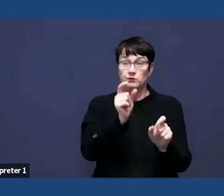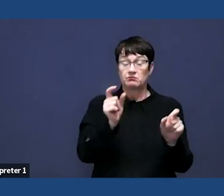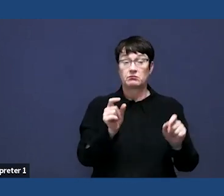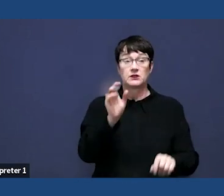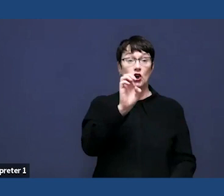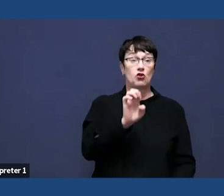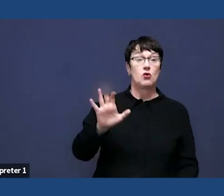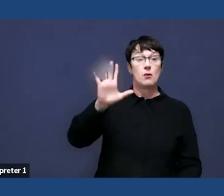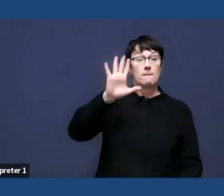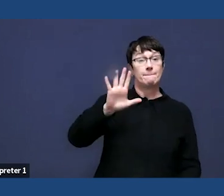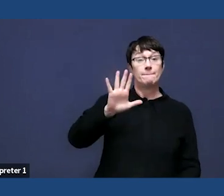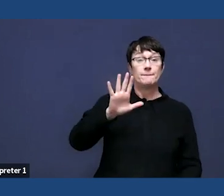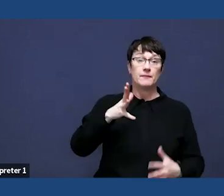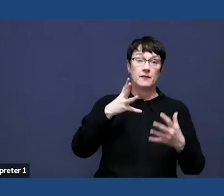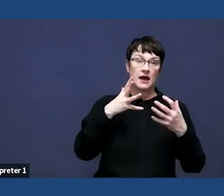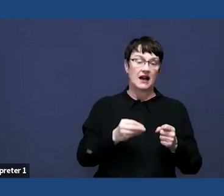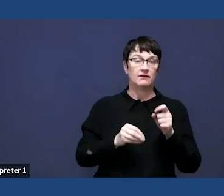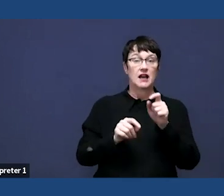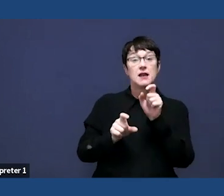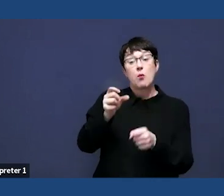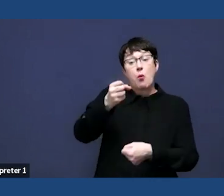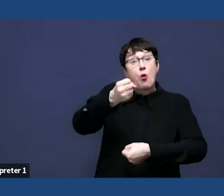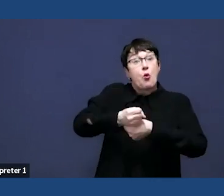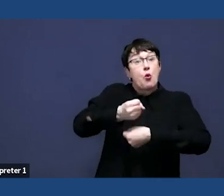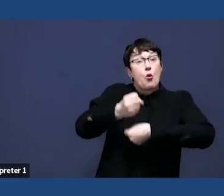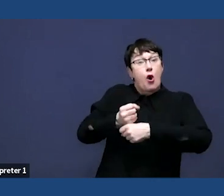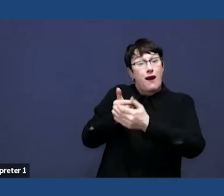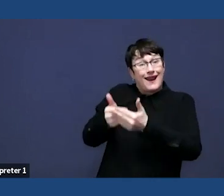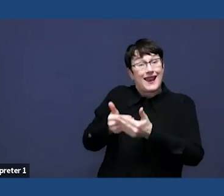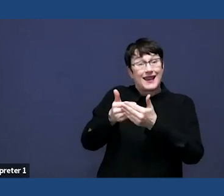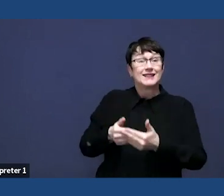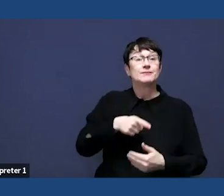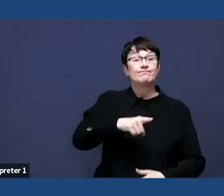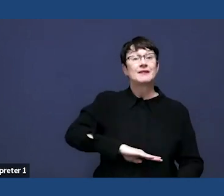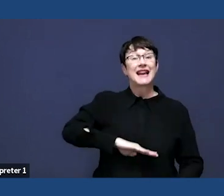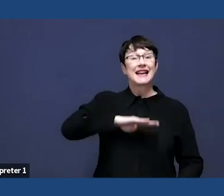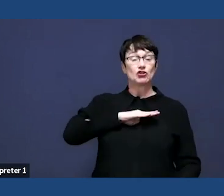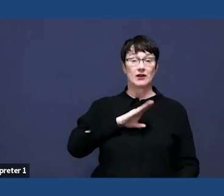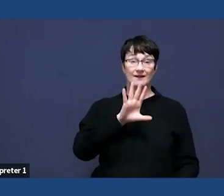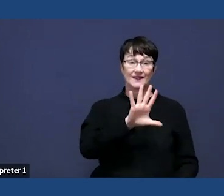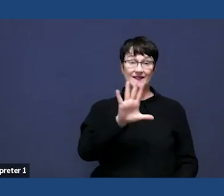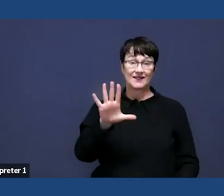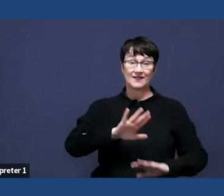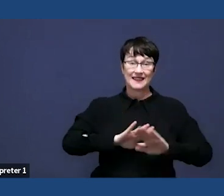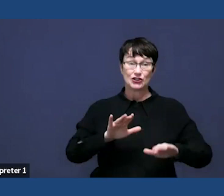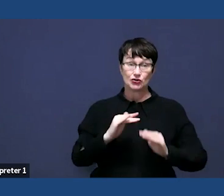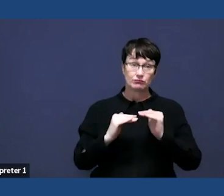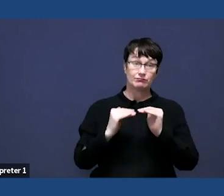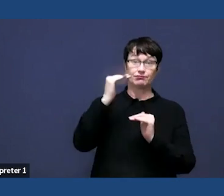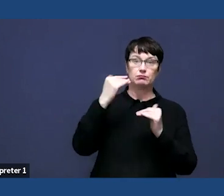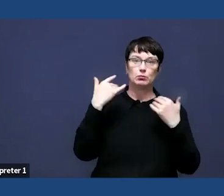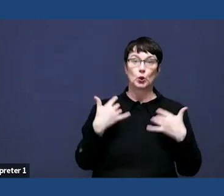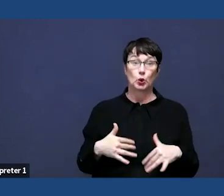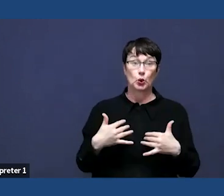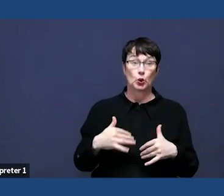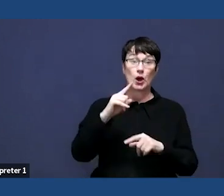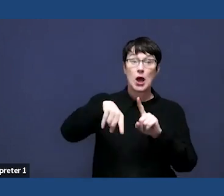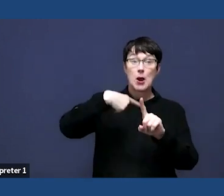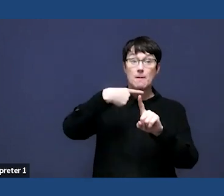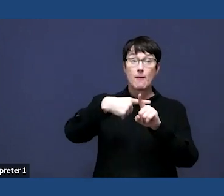And here in the United States in 2030 that the 50 plus worker will continue to grow.